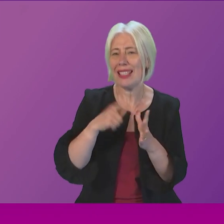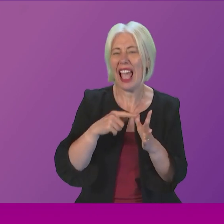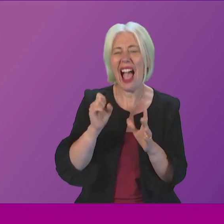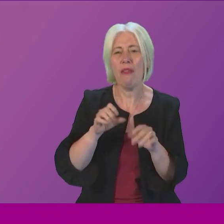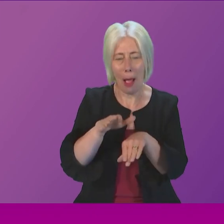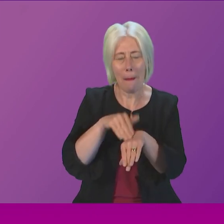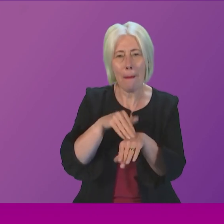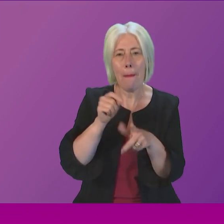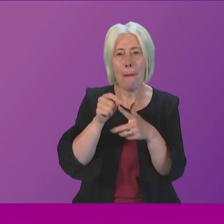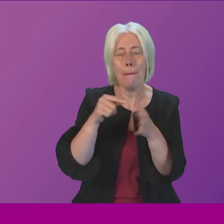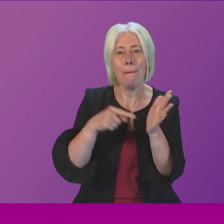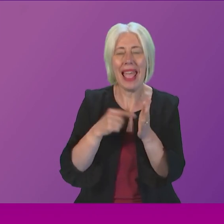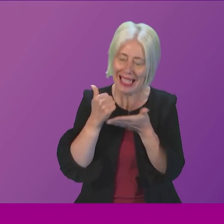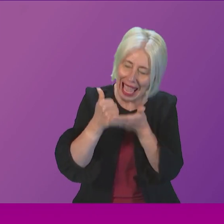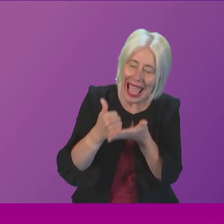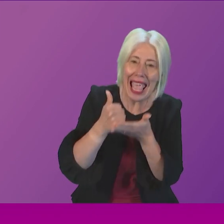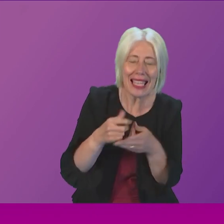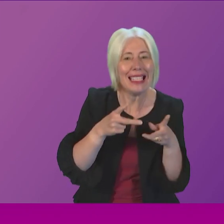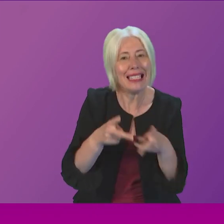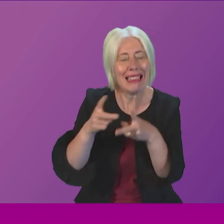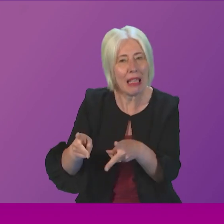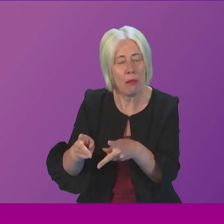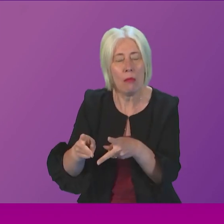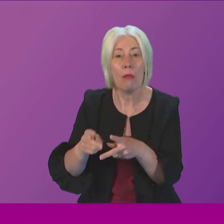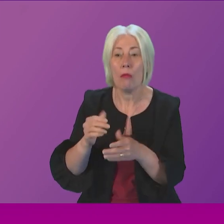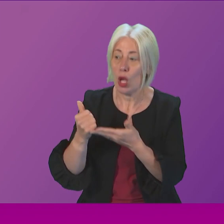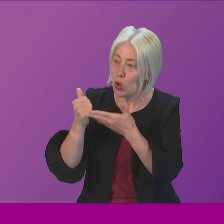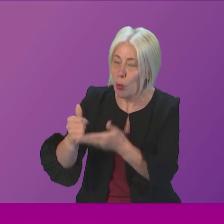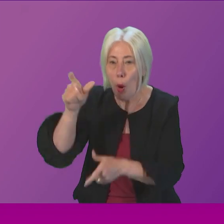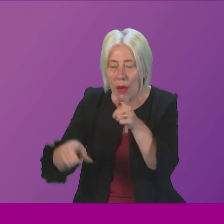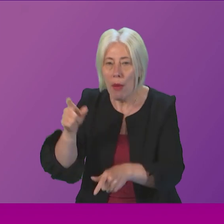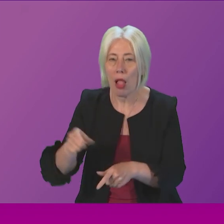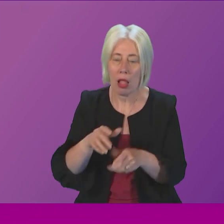That initiative aims to support people and pets who are struggling by providing essential